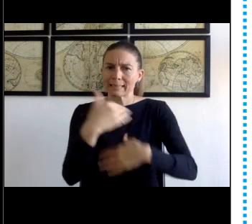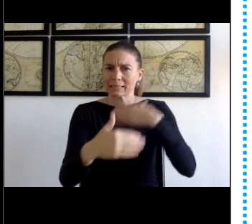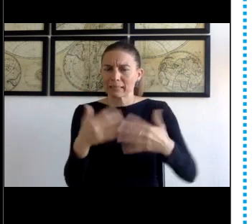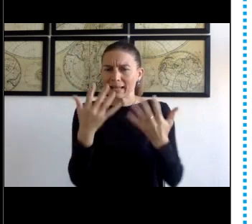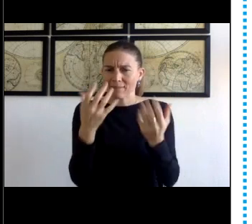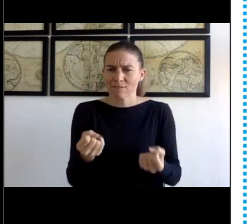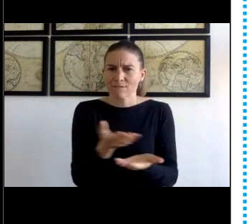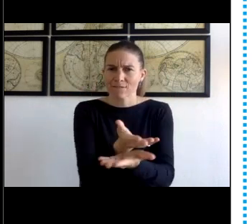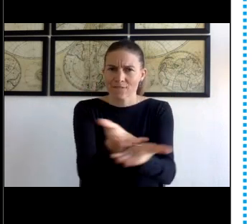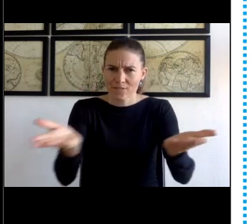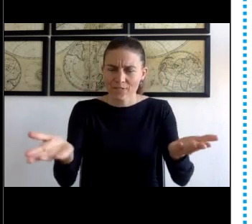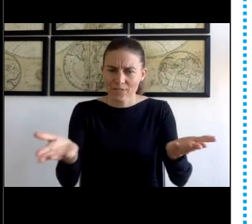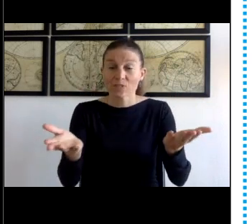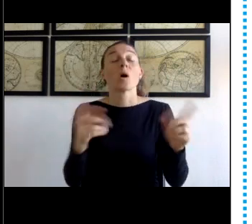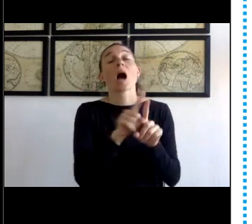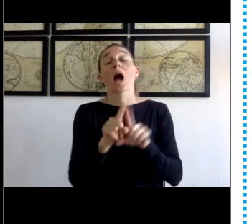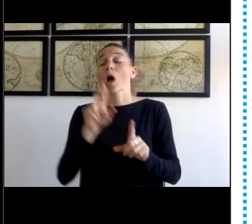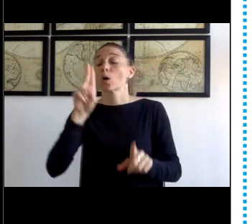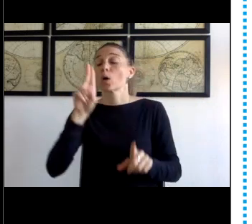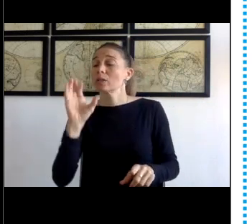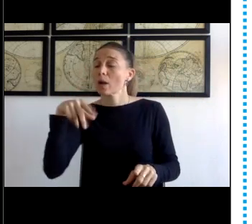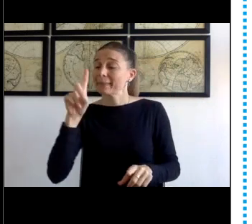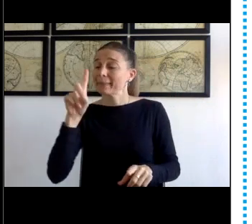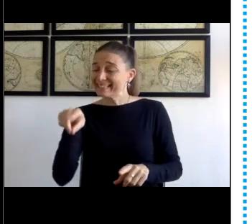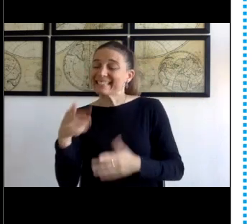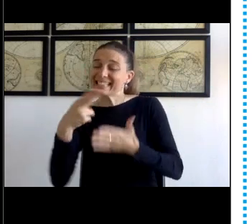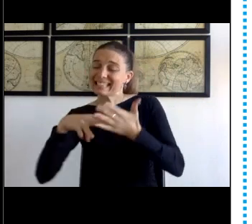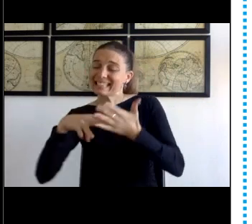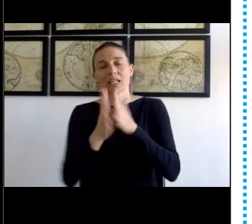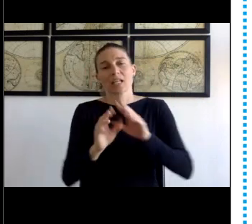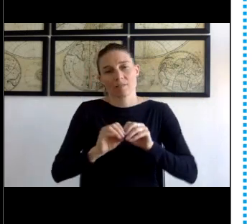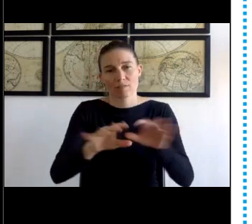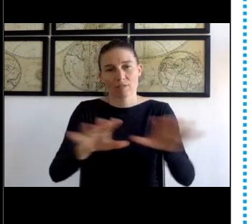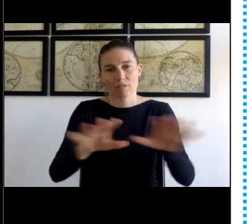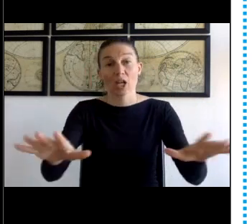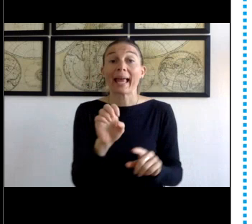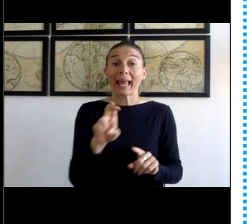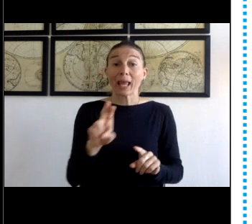and implementing the UN CRPD in the EU and the Member States.